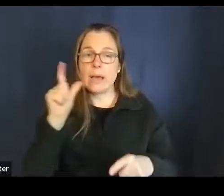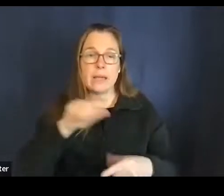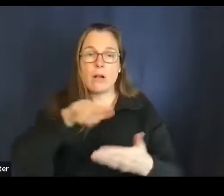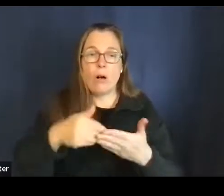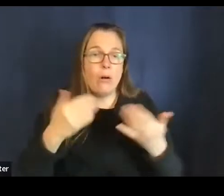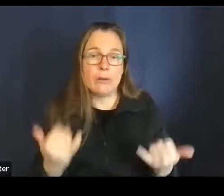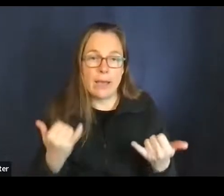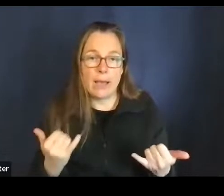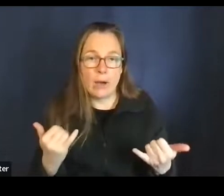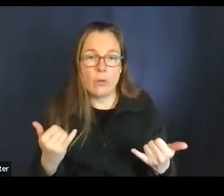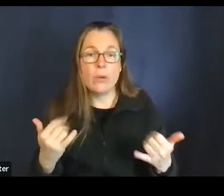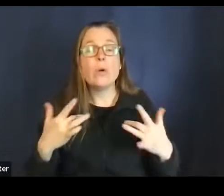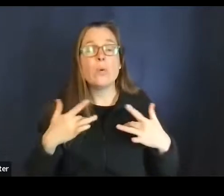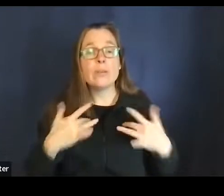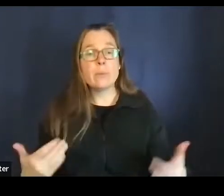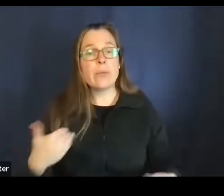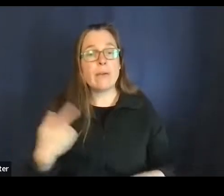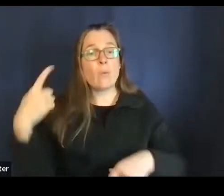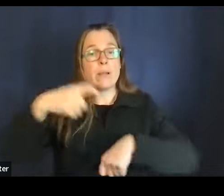And we typically do have one time funding available every year.